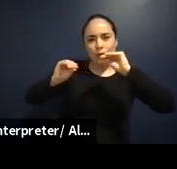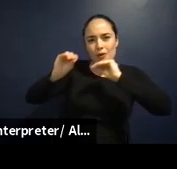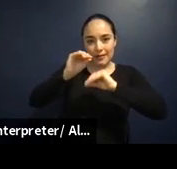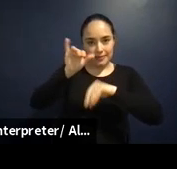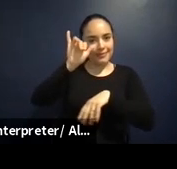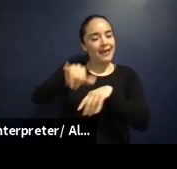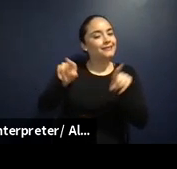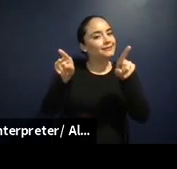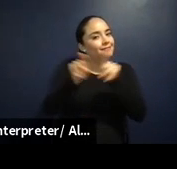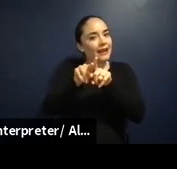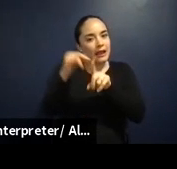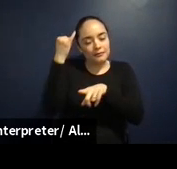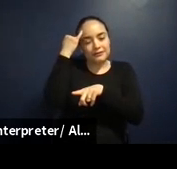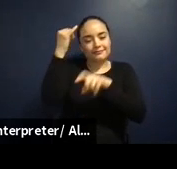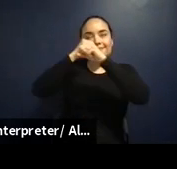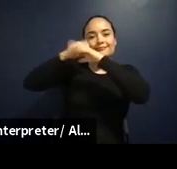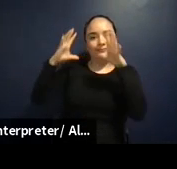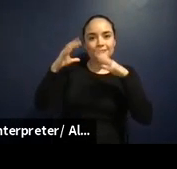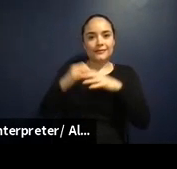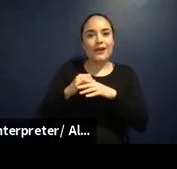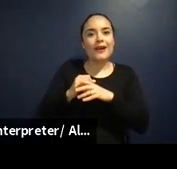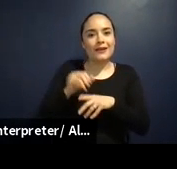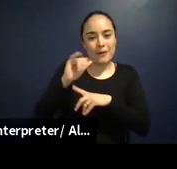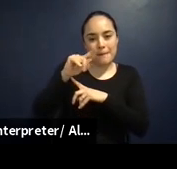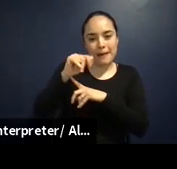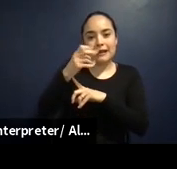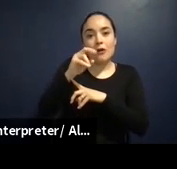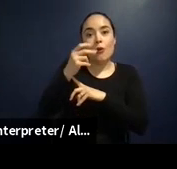in Minecraft so far. [Kim]: Well that's pretty good, though, I'm really impressed that they've